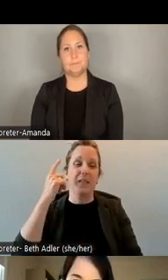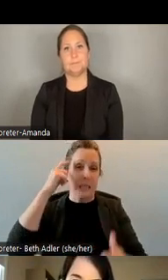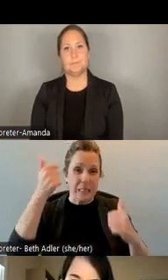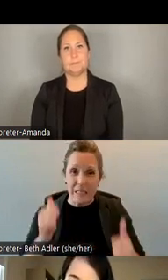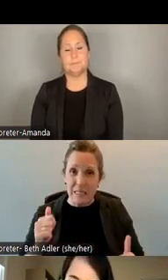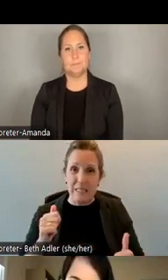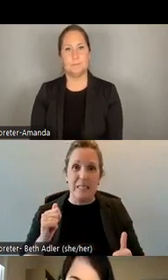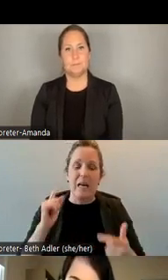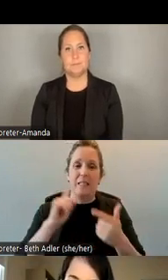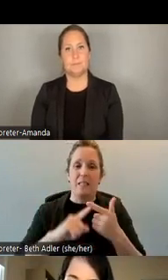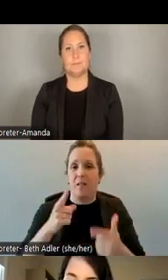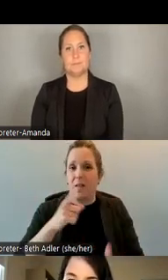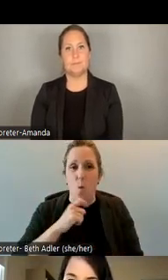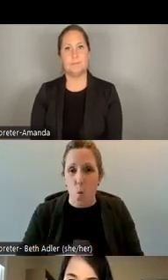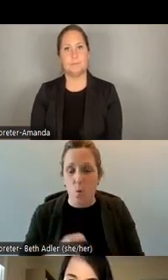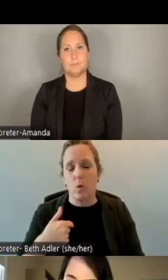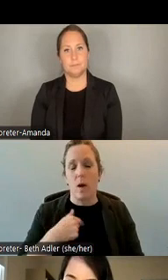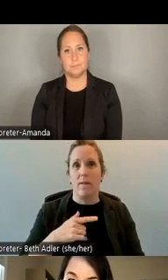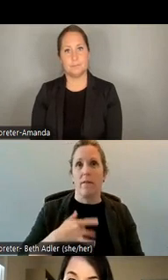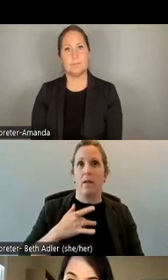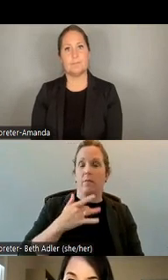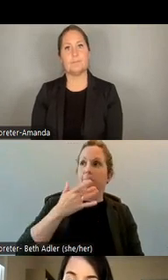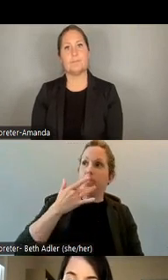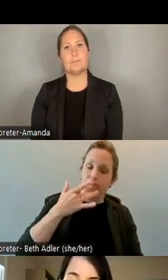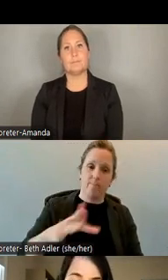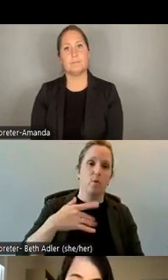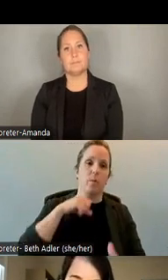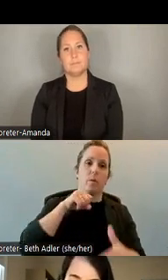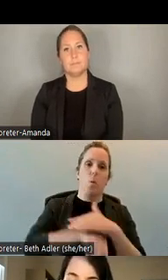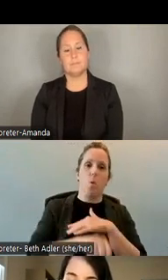have been born into the family I was born into and I feel like for me the home was really a